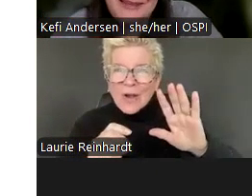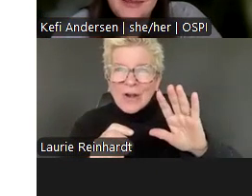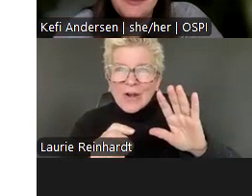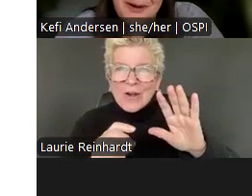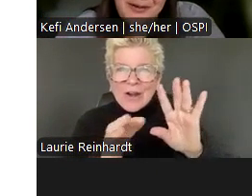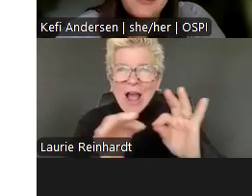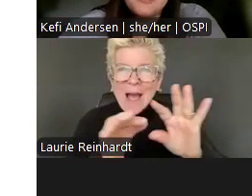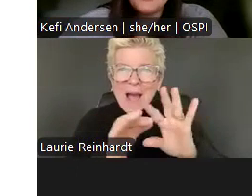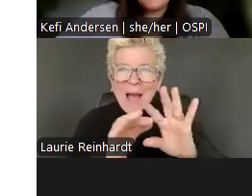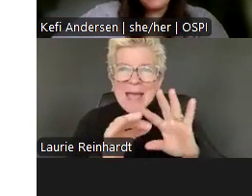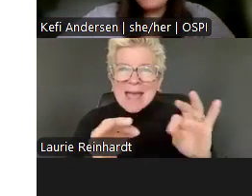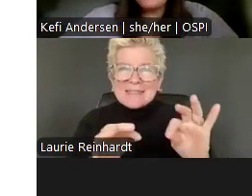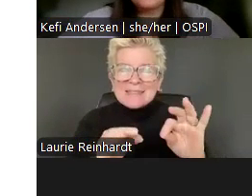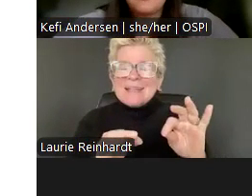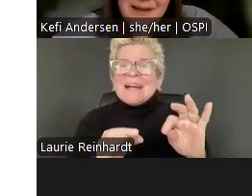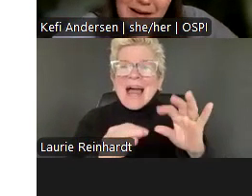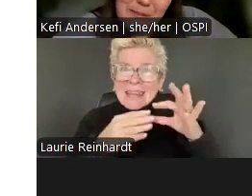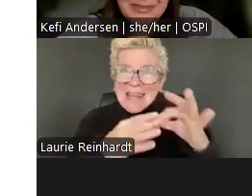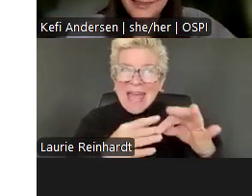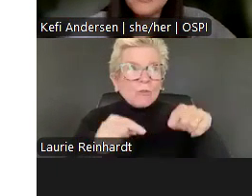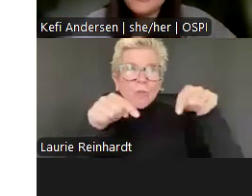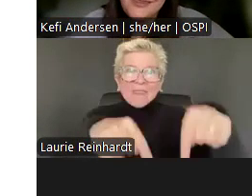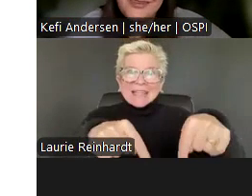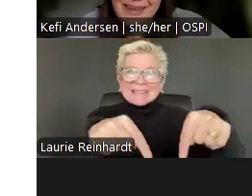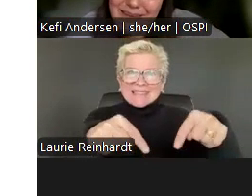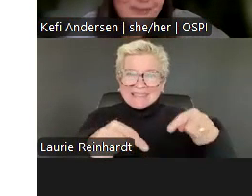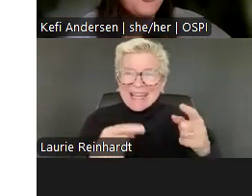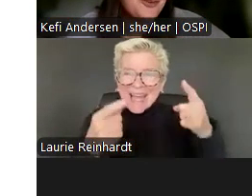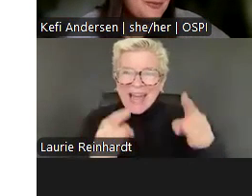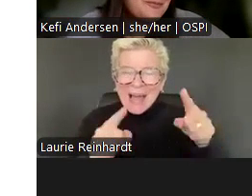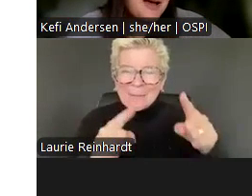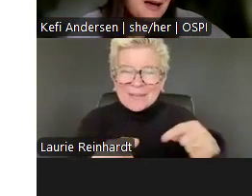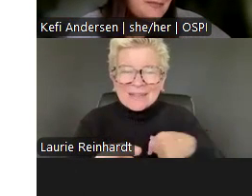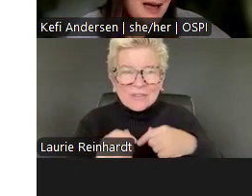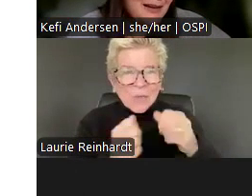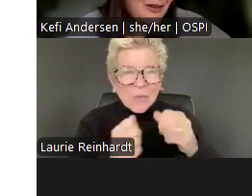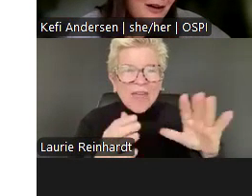had this webinar without someone saying can we talk about this? So thank you for adding your